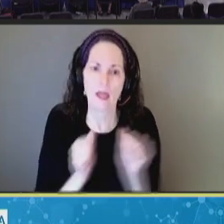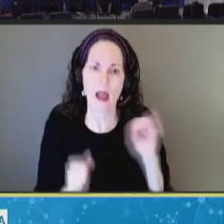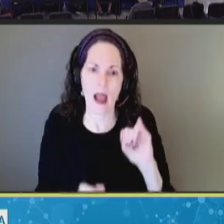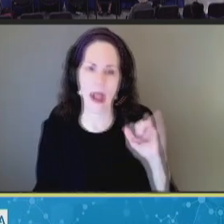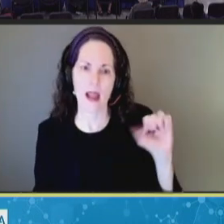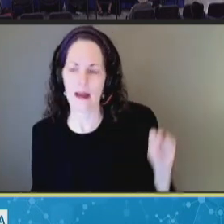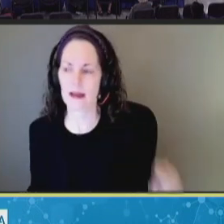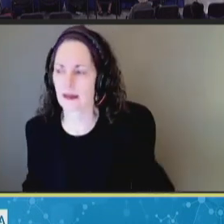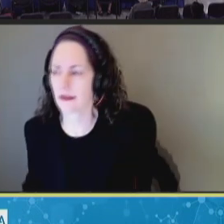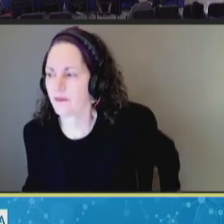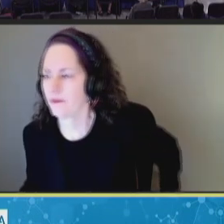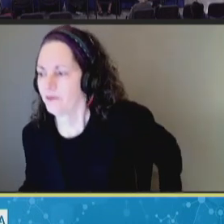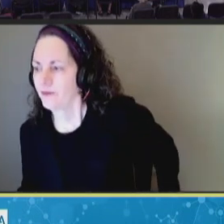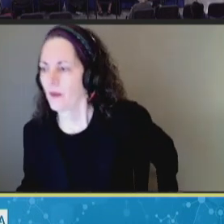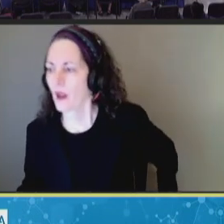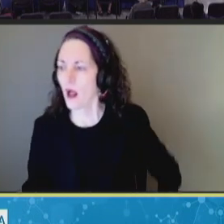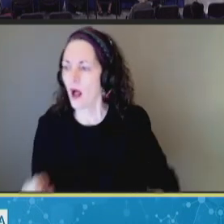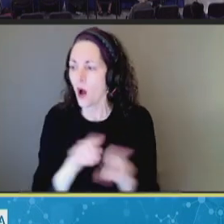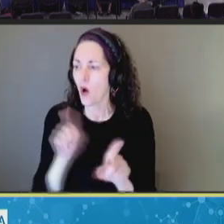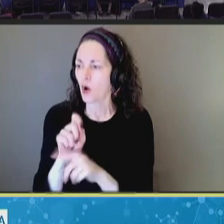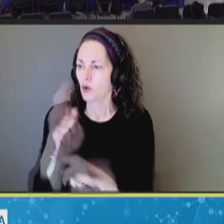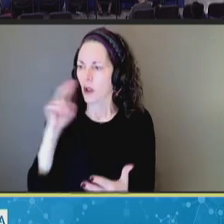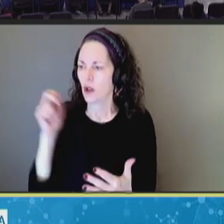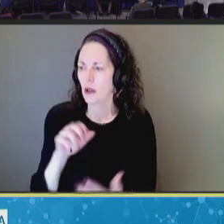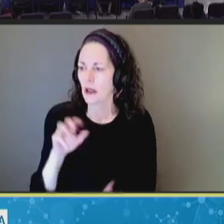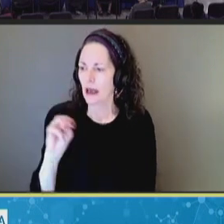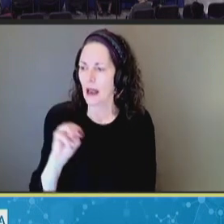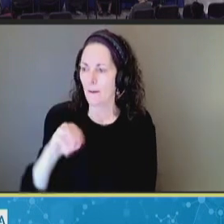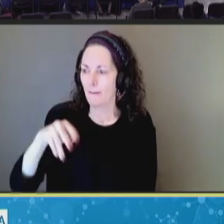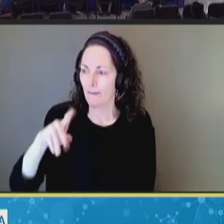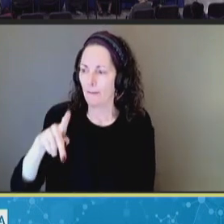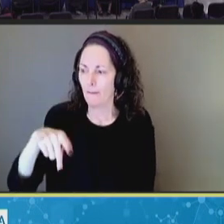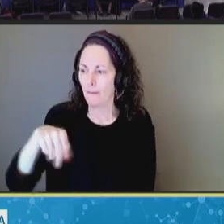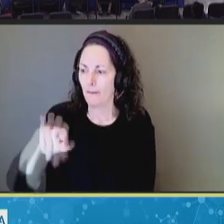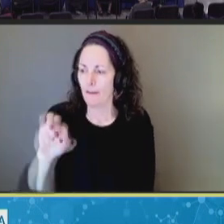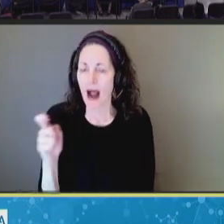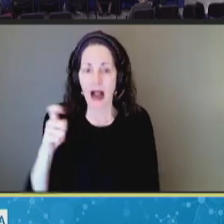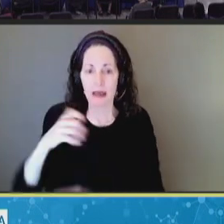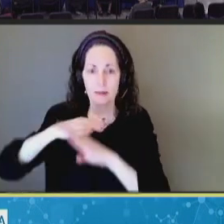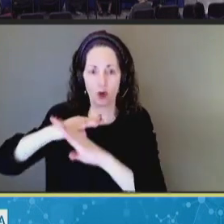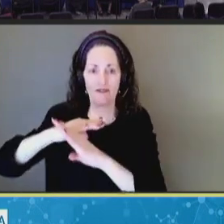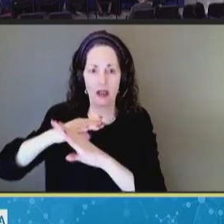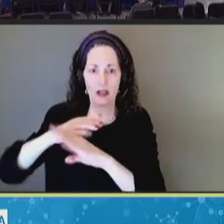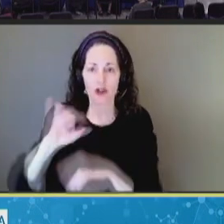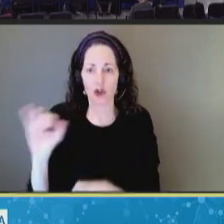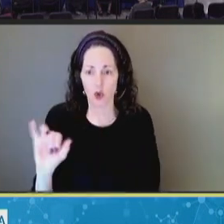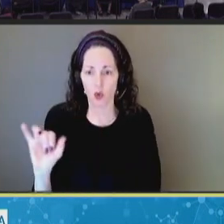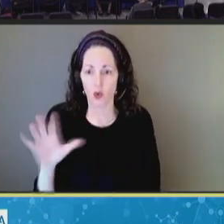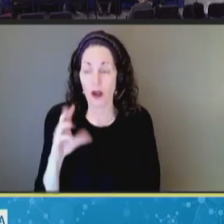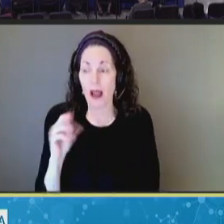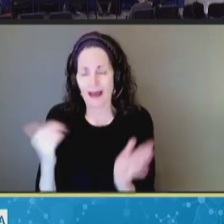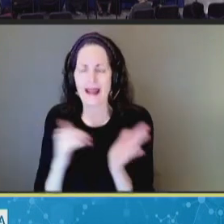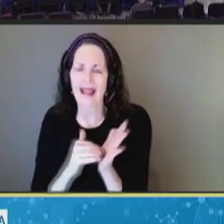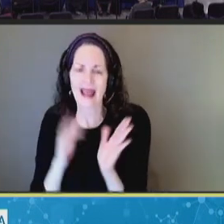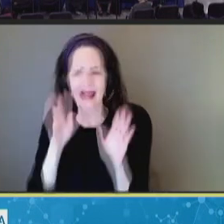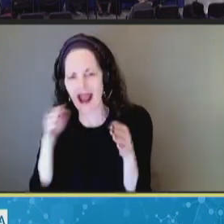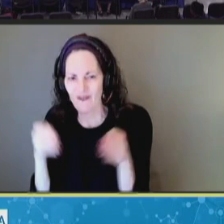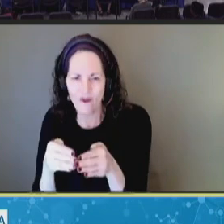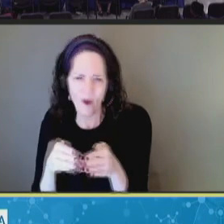at mpox prevention. And so again -- and I've only focused here on mostly COVID-19 and mpox,